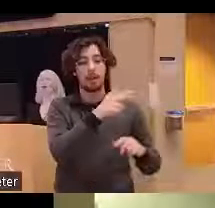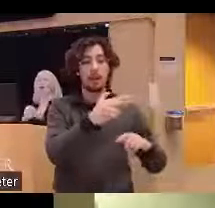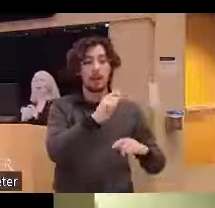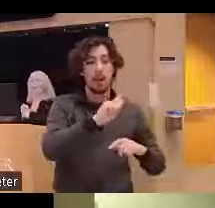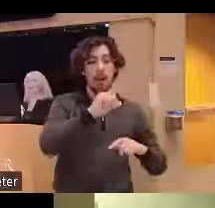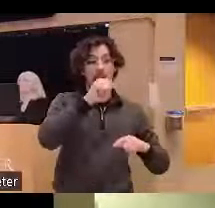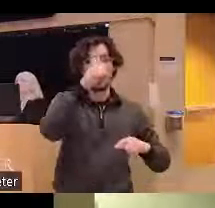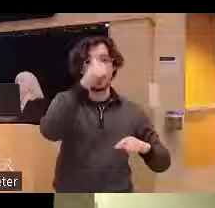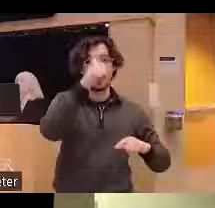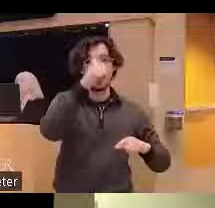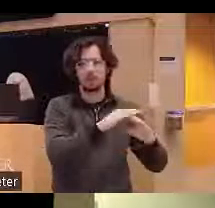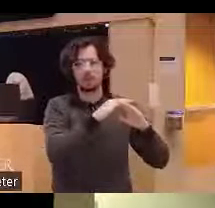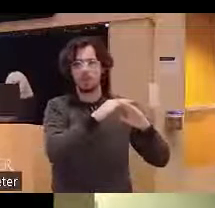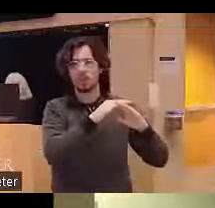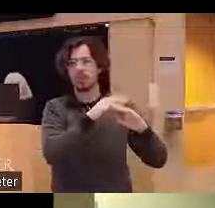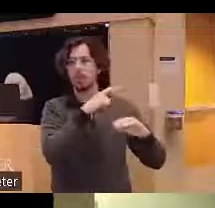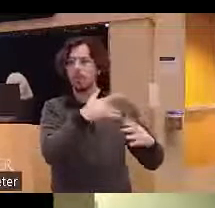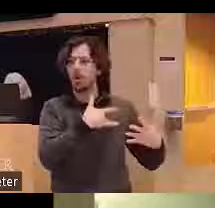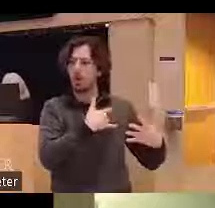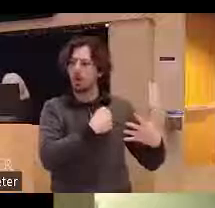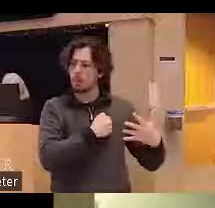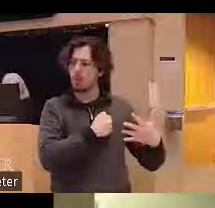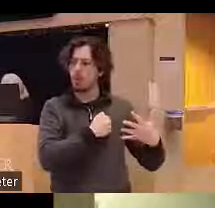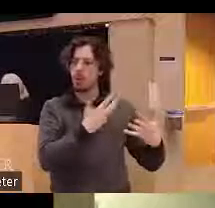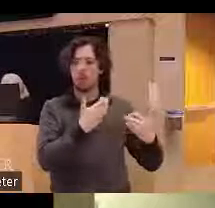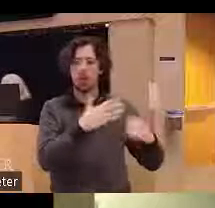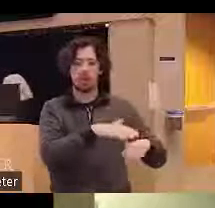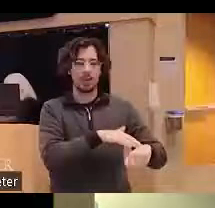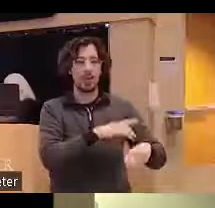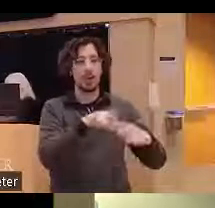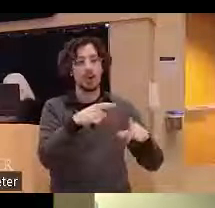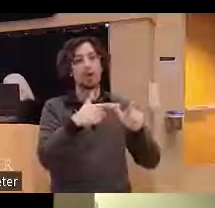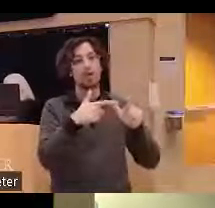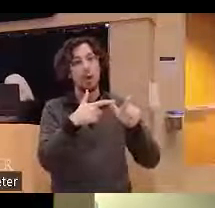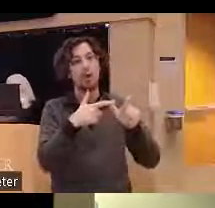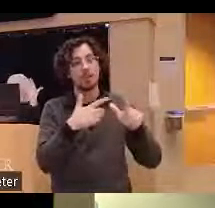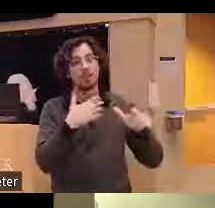your heartbeat to be slow if you do longdistance running you'll see you know I doing enough because